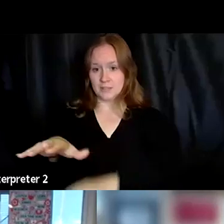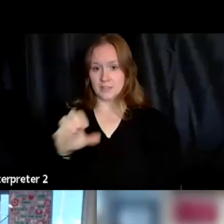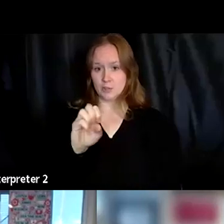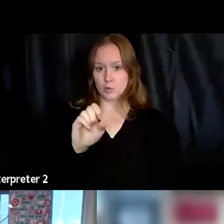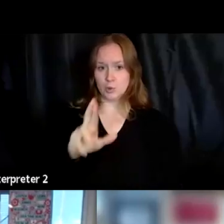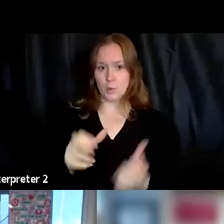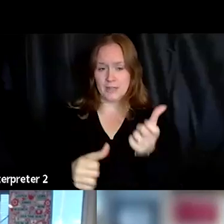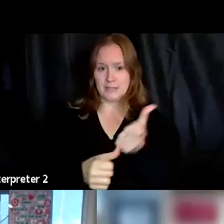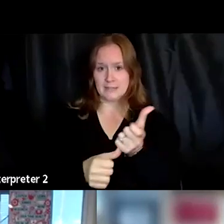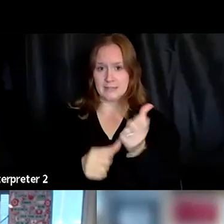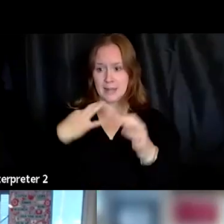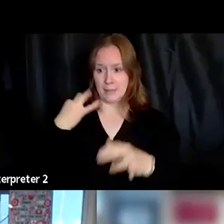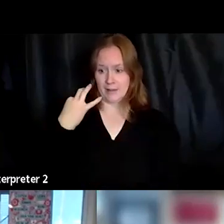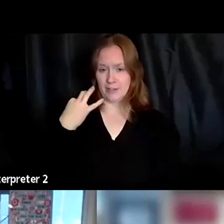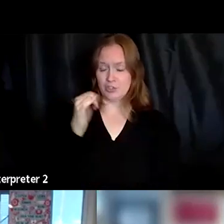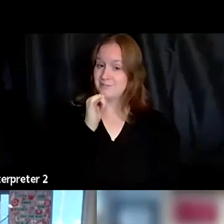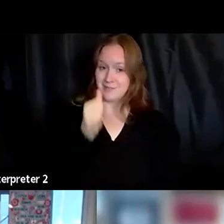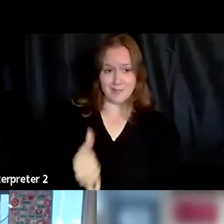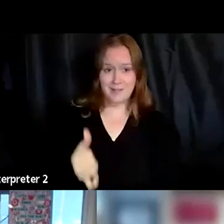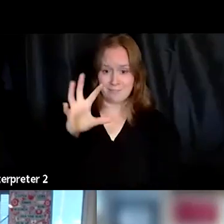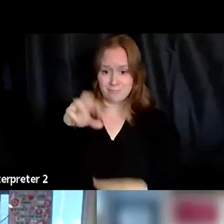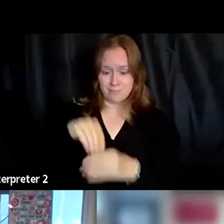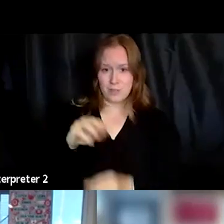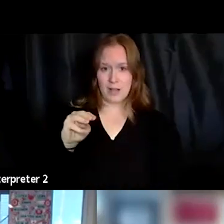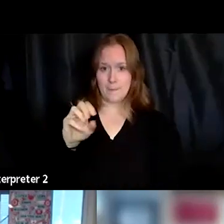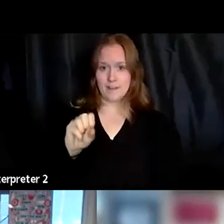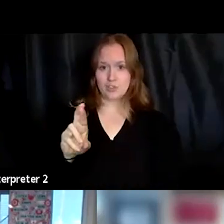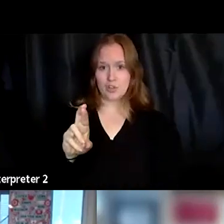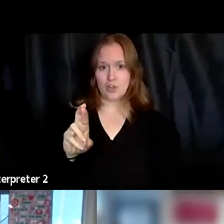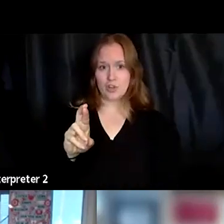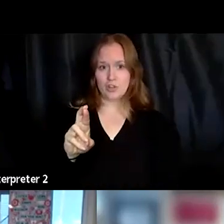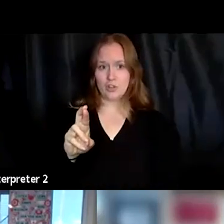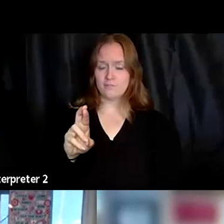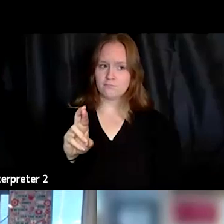and not including an MSR, they shouldn't have the name SOAR on them.